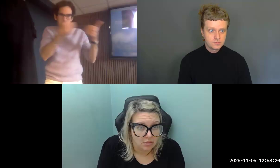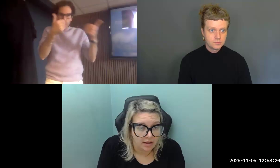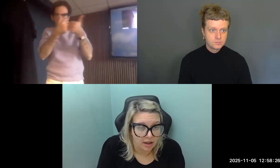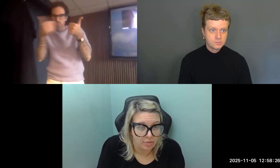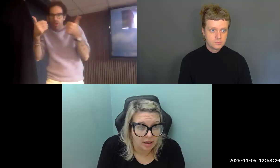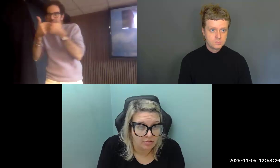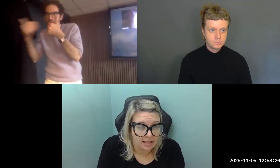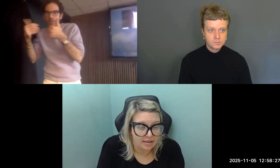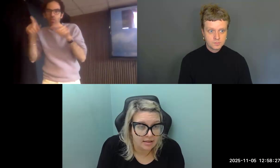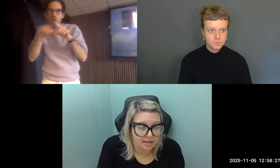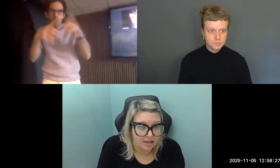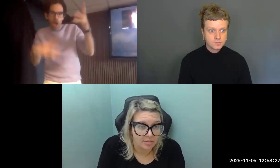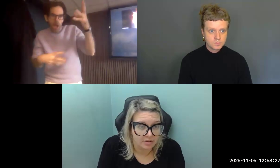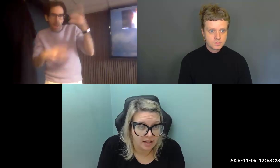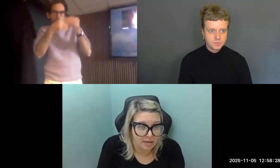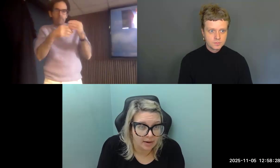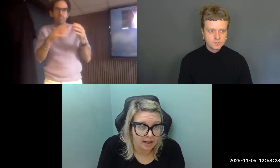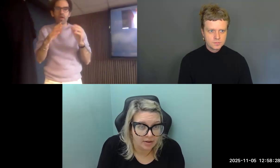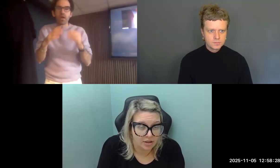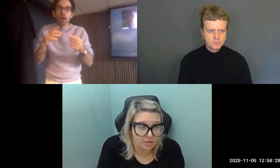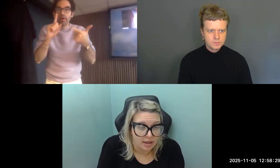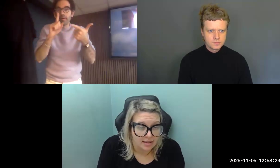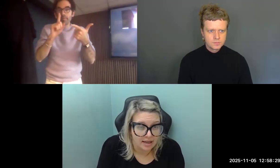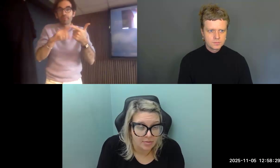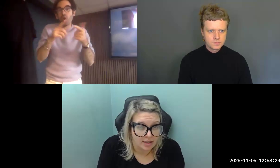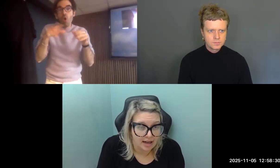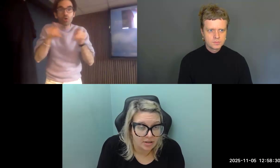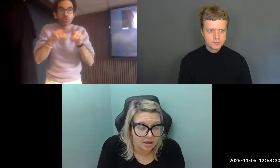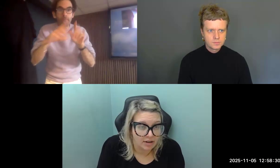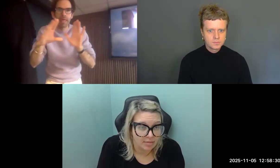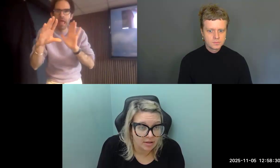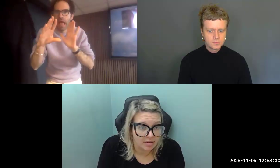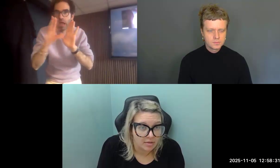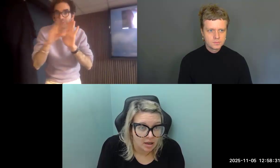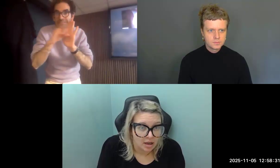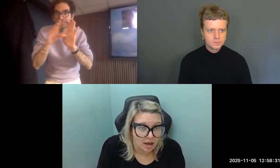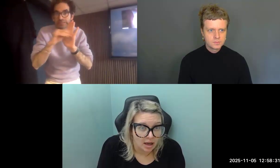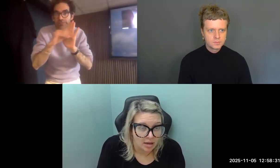There could be other reasons in terms of thinking about how to separate out other elements.